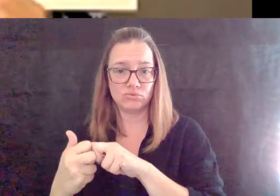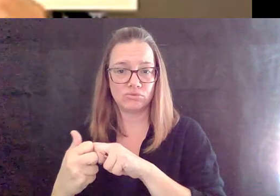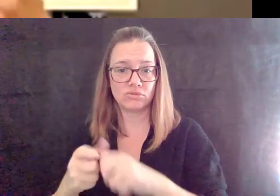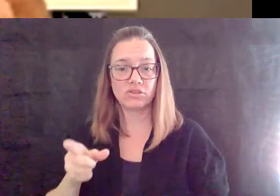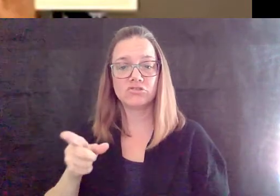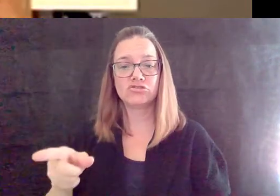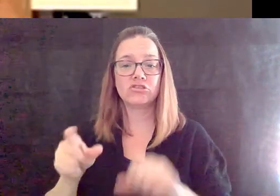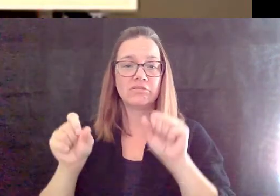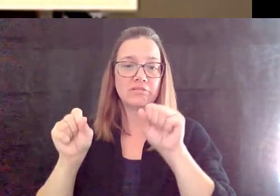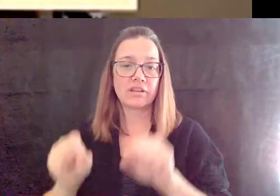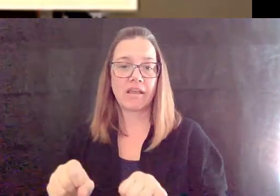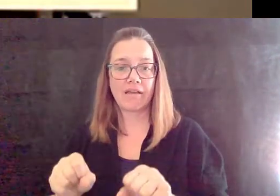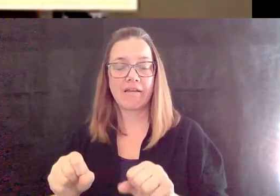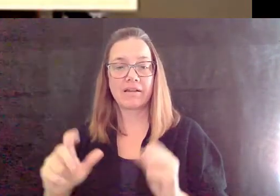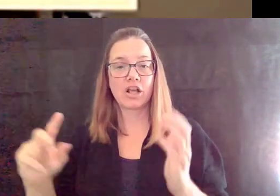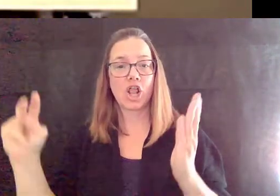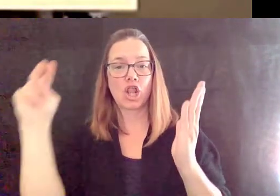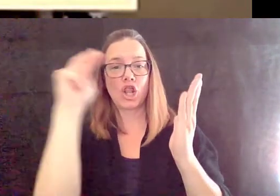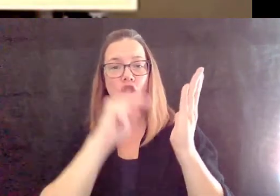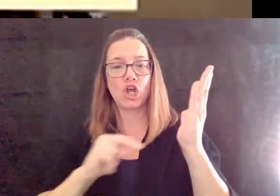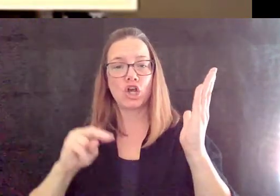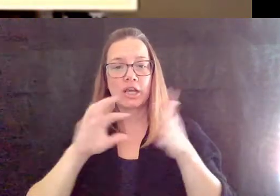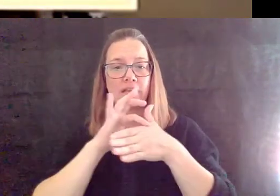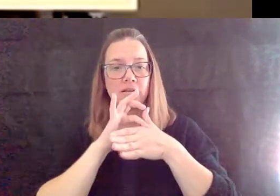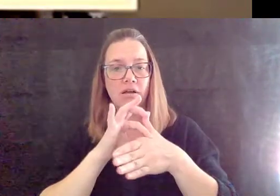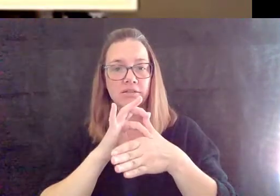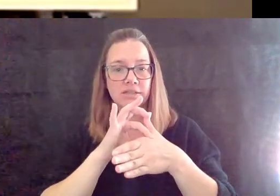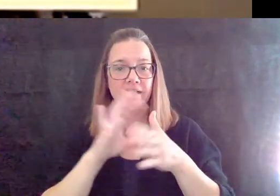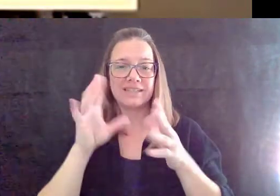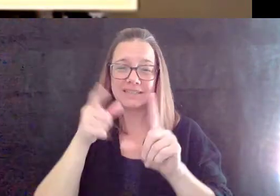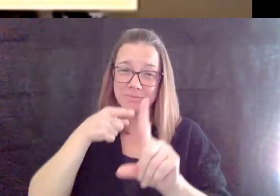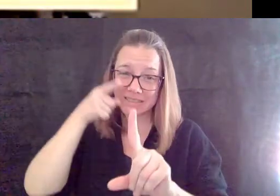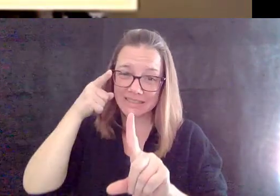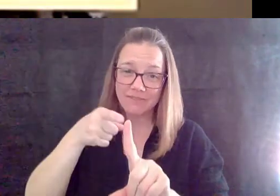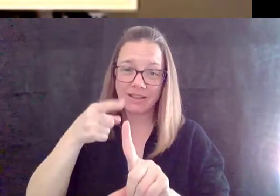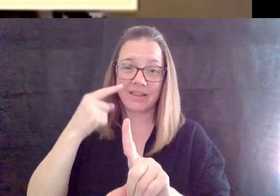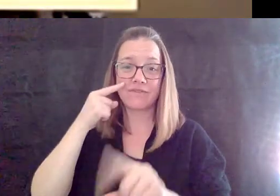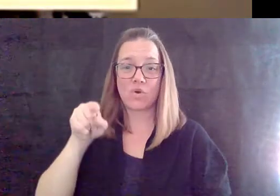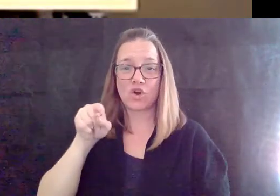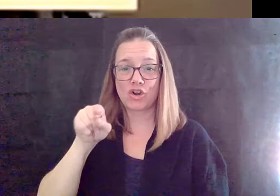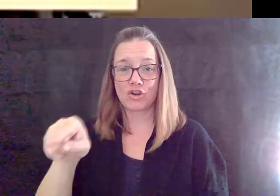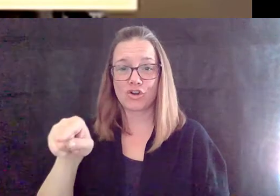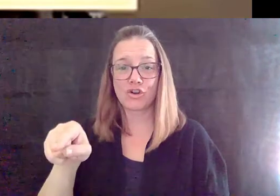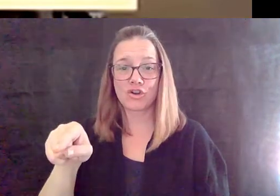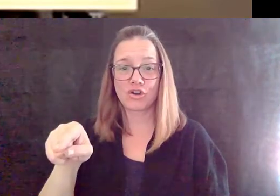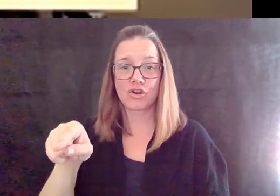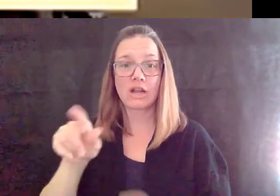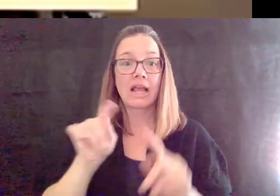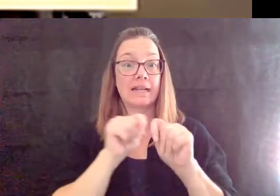can look at content tailored for her and curated by a team